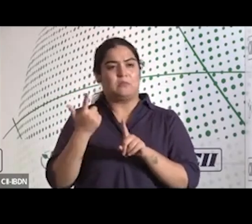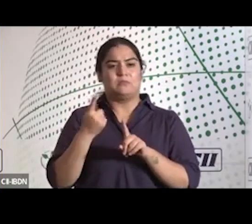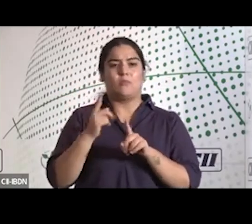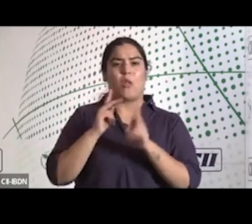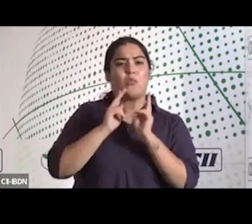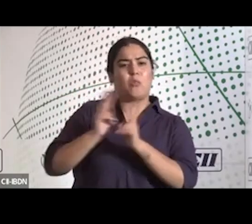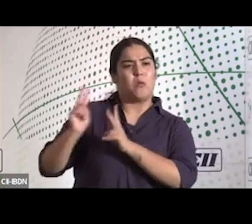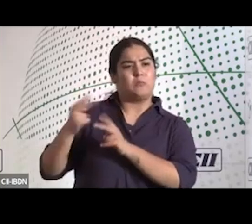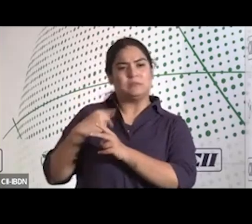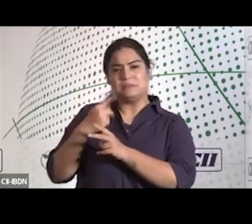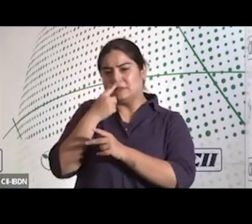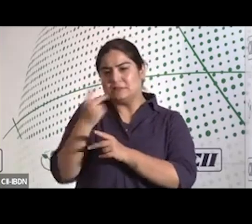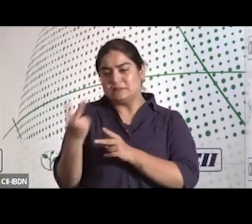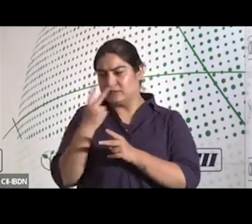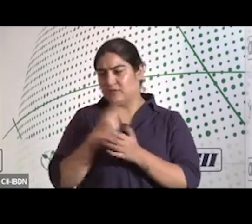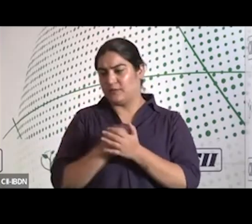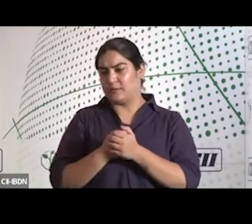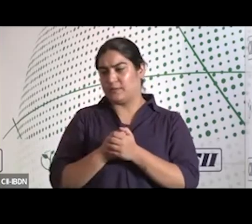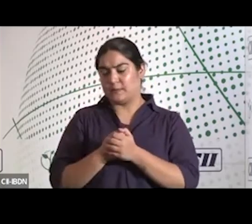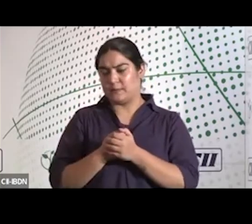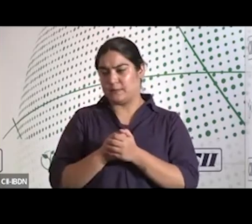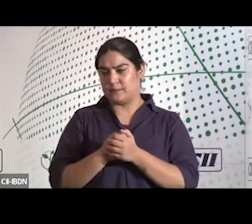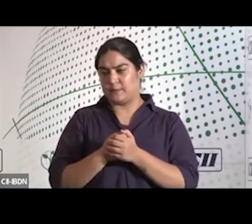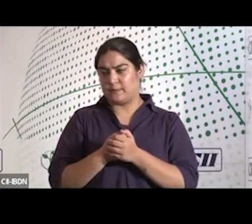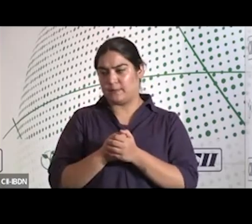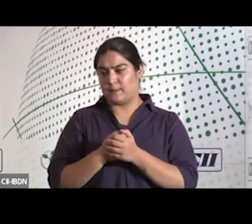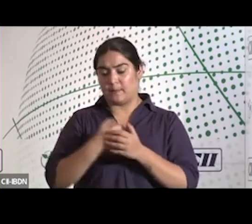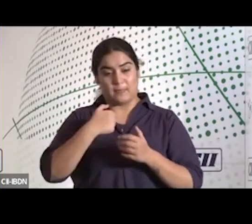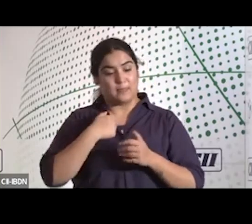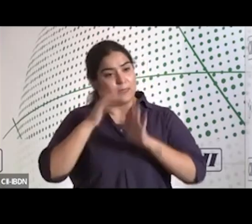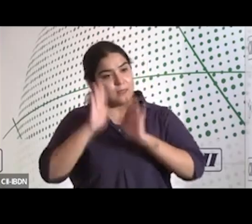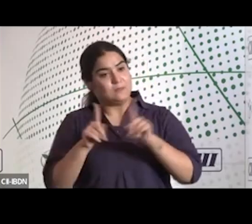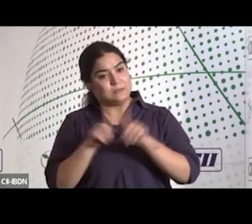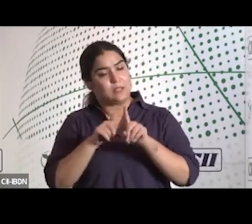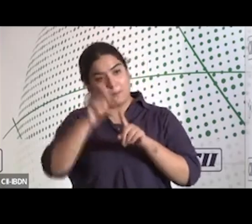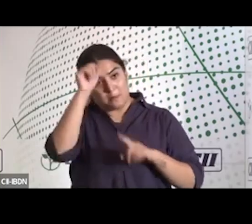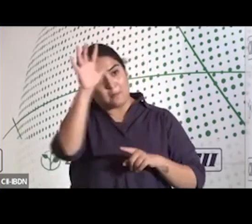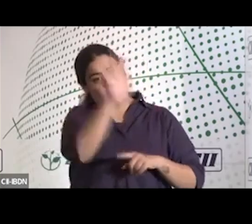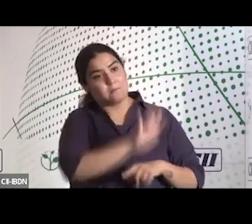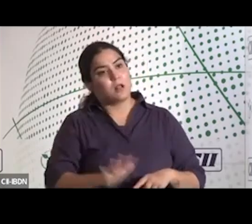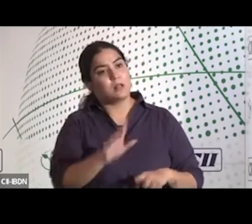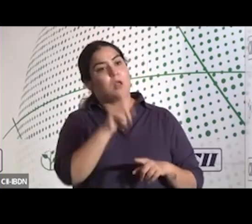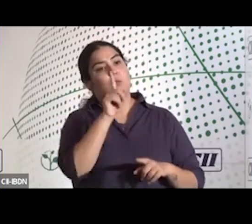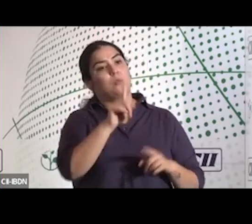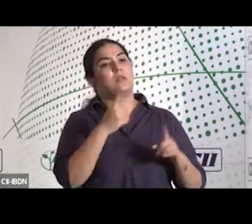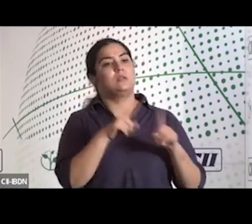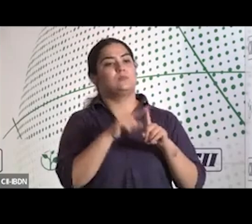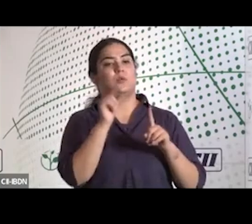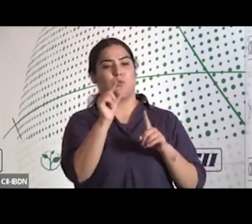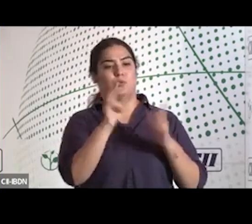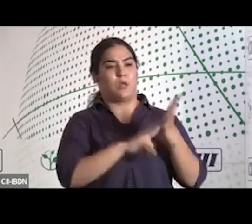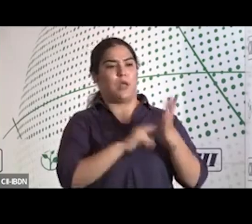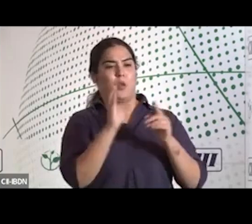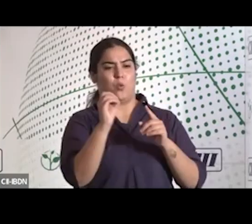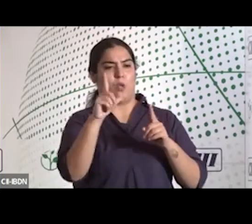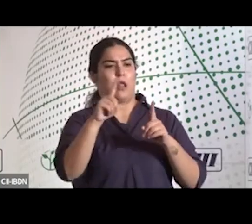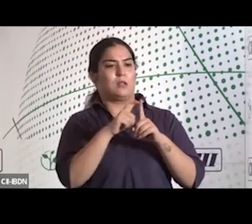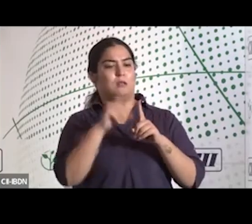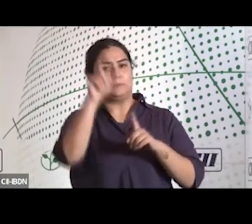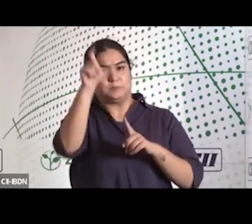is that we have one scheme in the entire country which provides a loan to a person with disability.